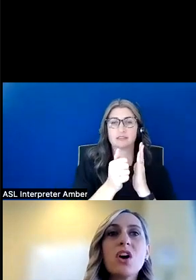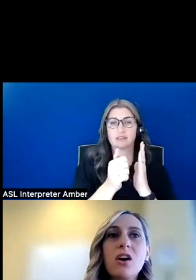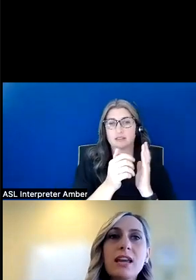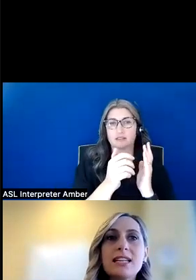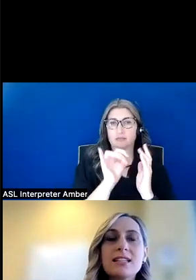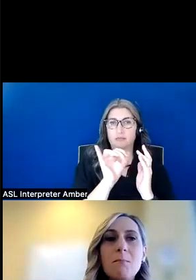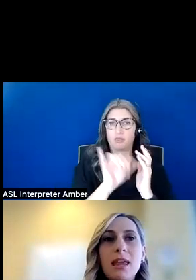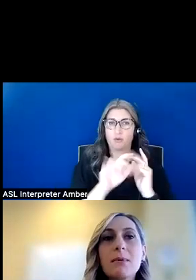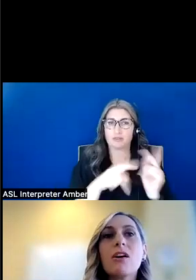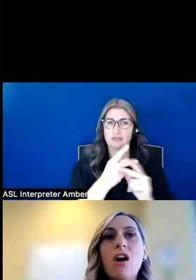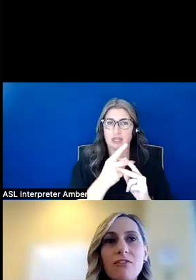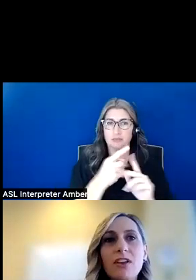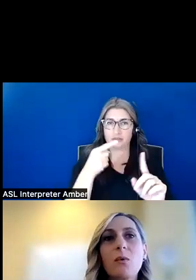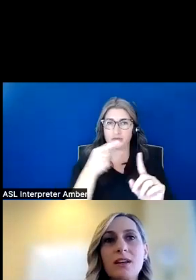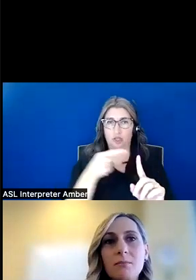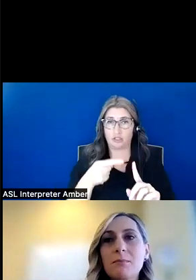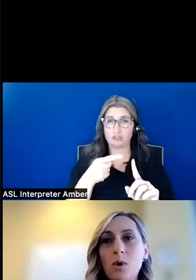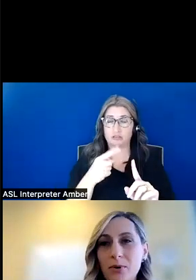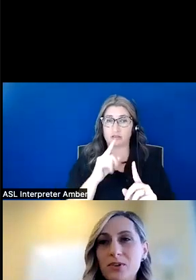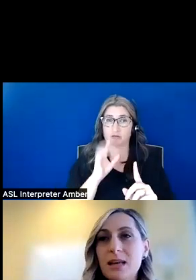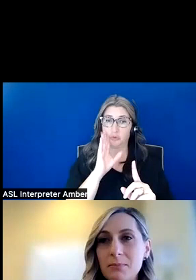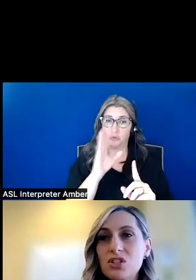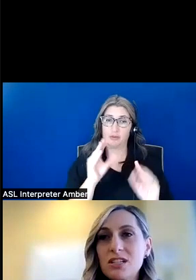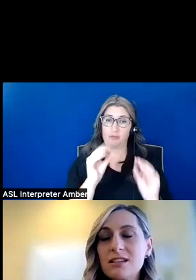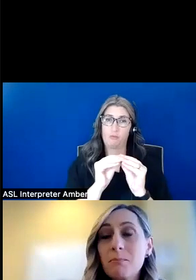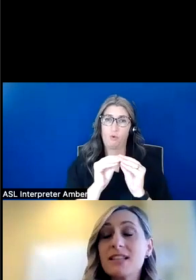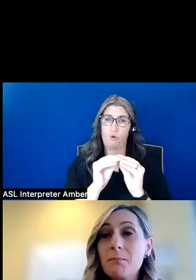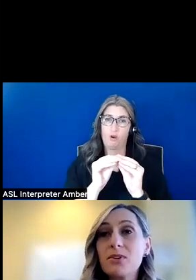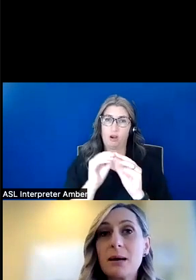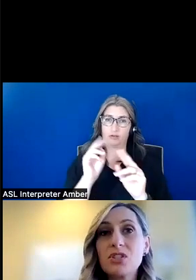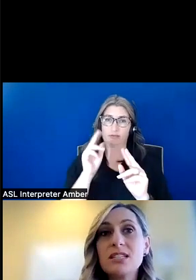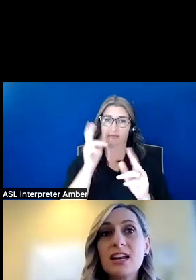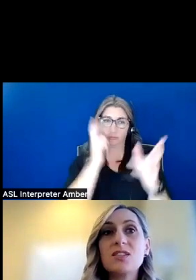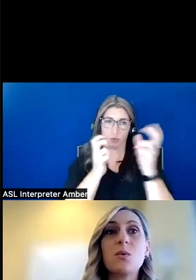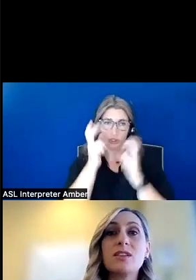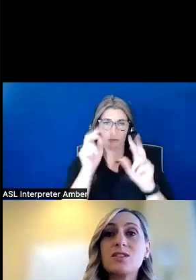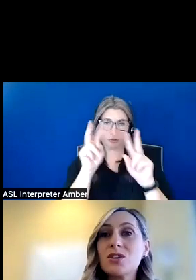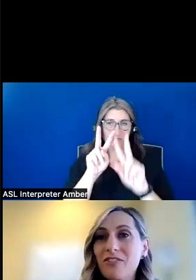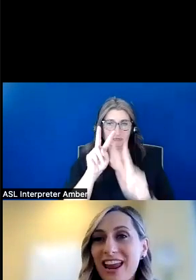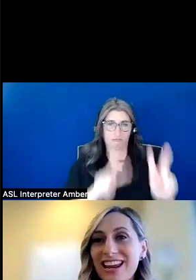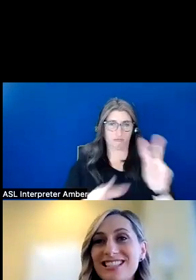Those targets maybe are often going to be more based on perception data, so the surveys